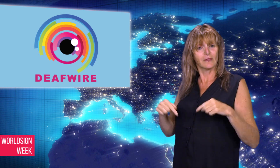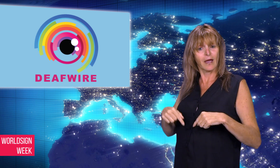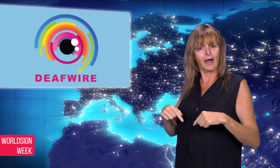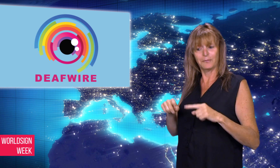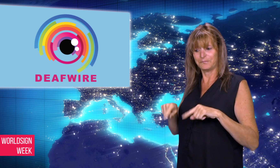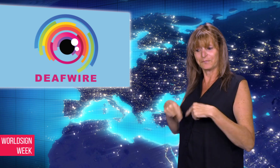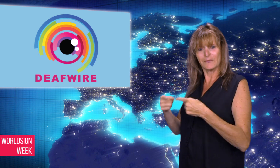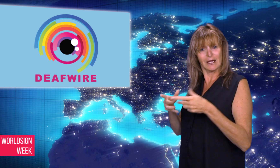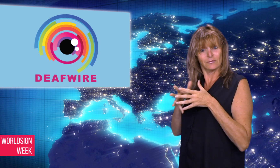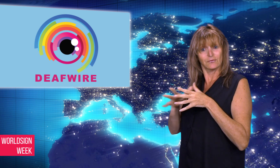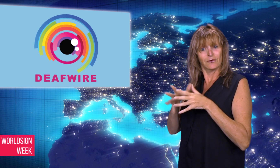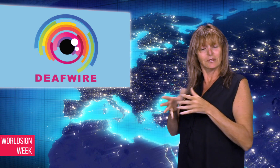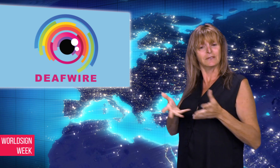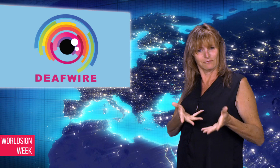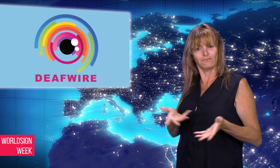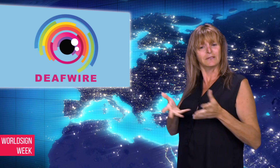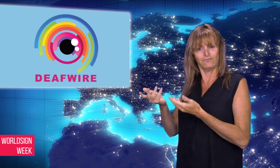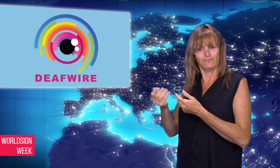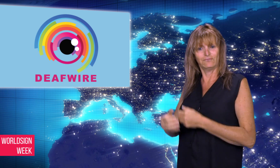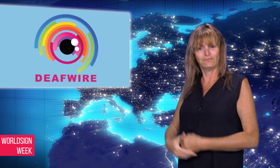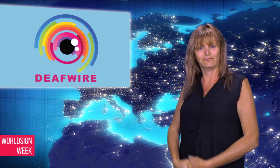Now, let’s go to next story.